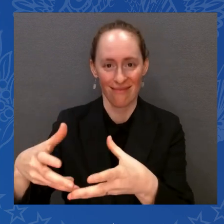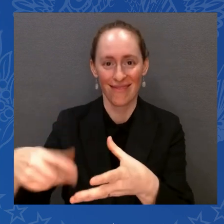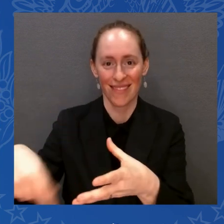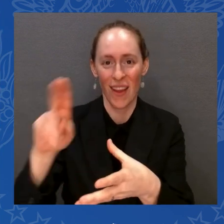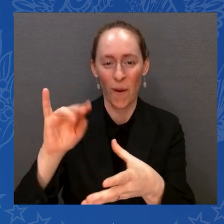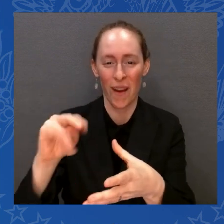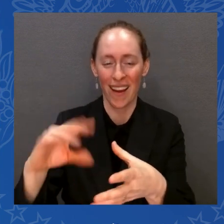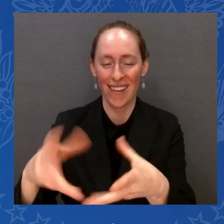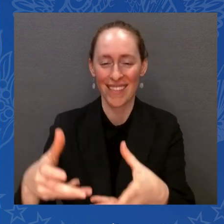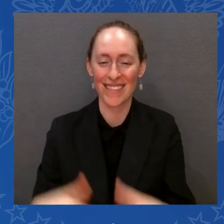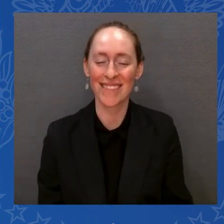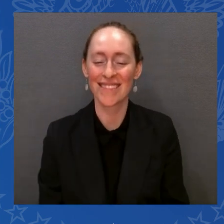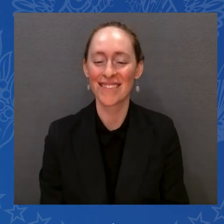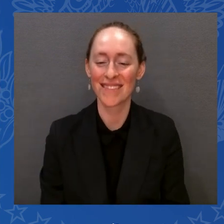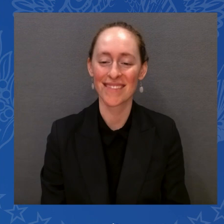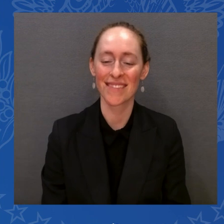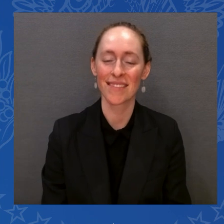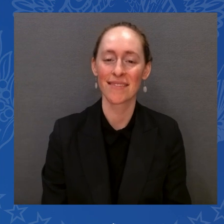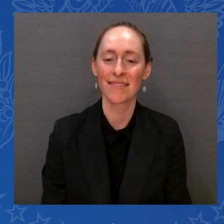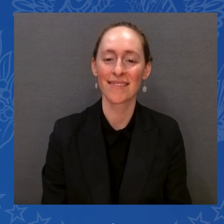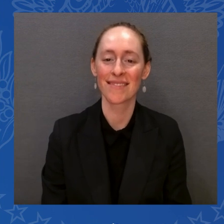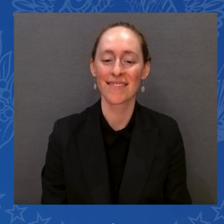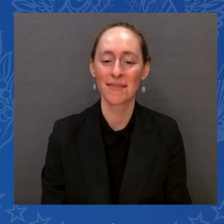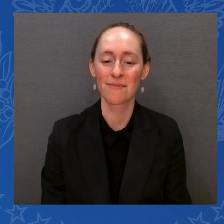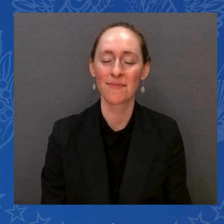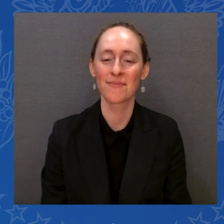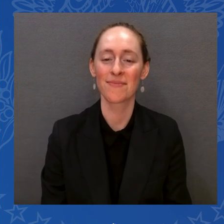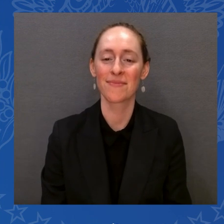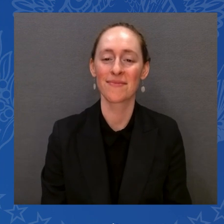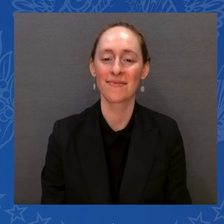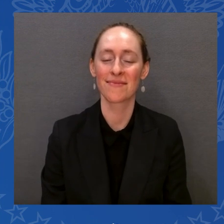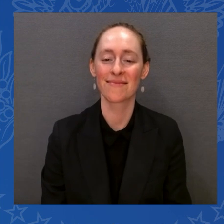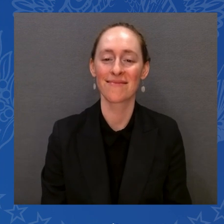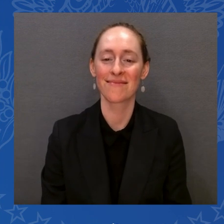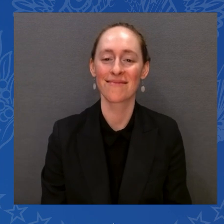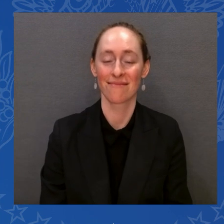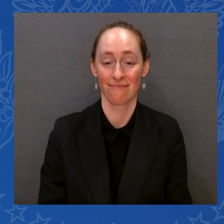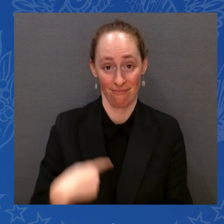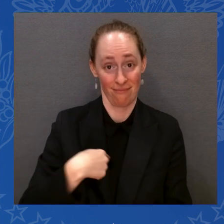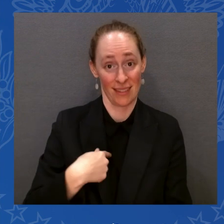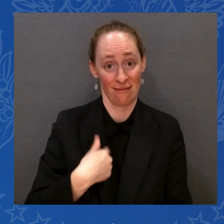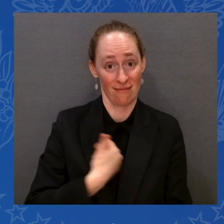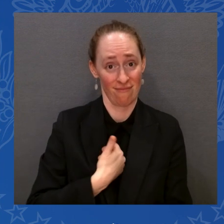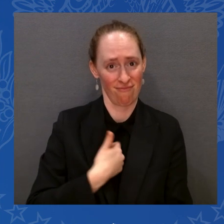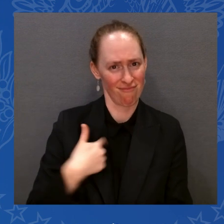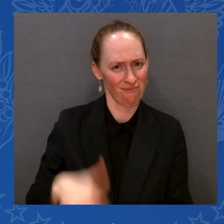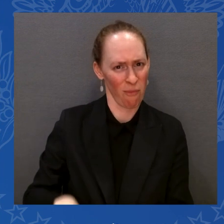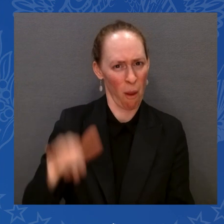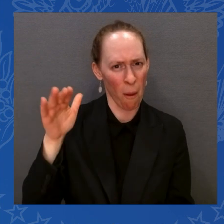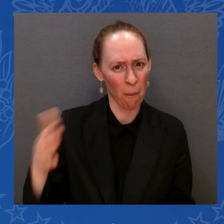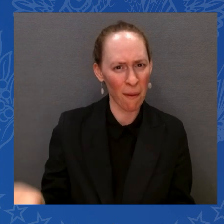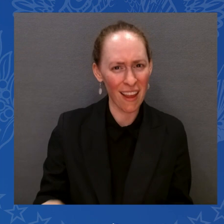Growing up in Janesville, I was always outdoors, either helping my dad work around the house or at a local rink playing ice hockey.